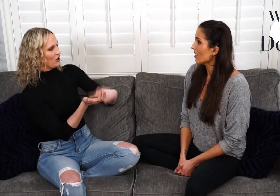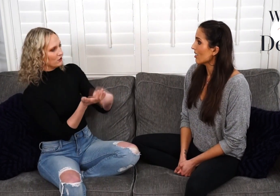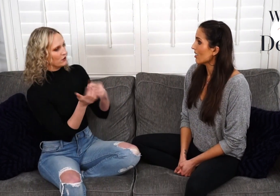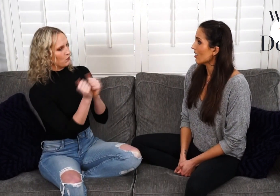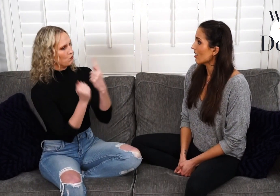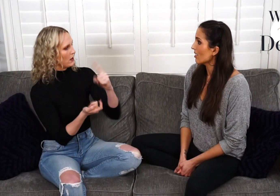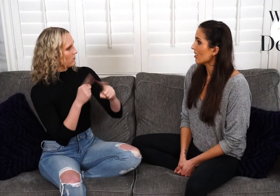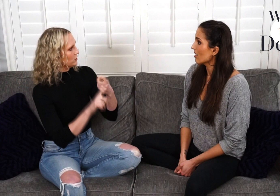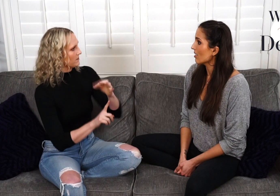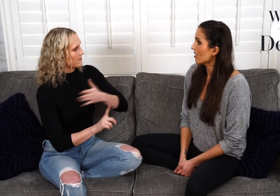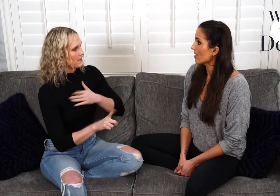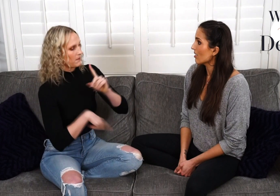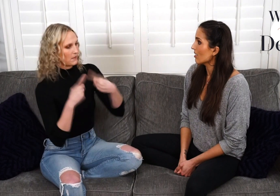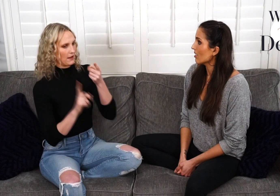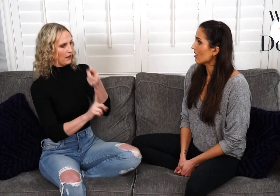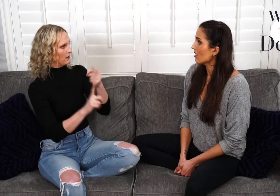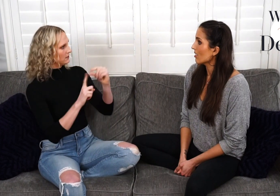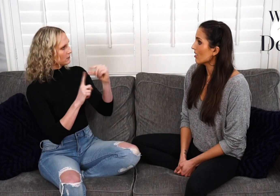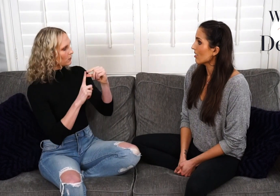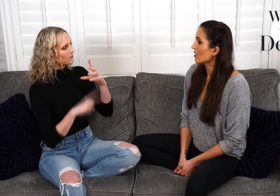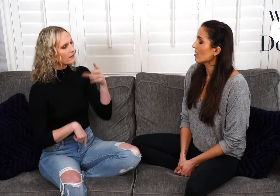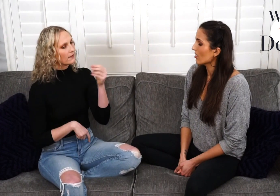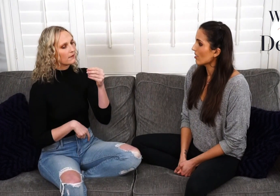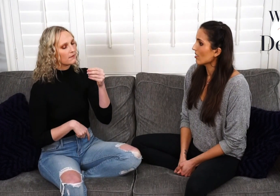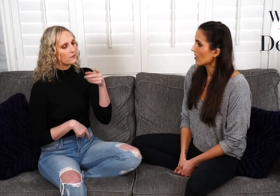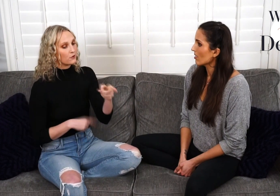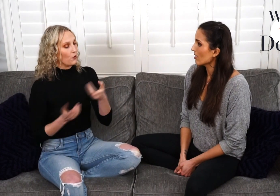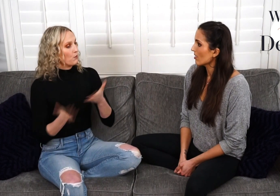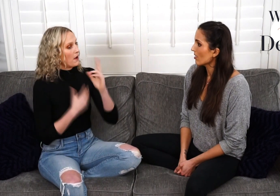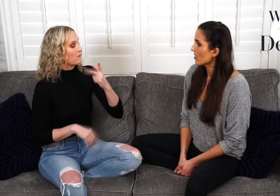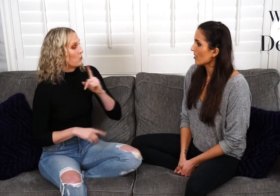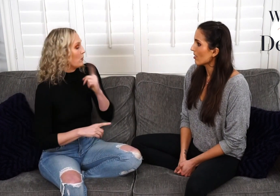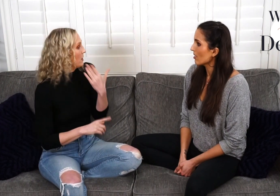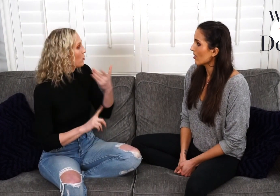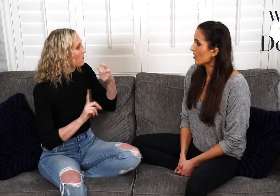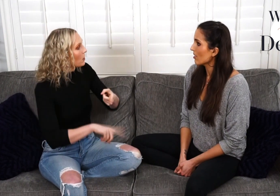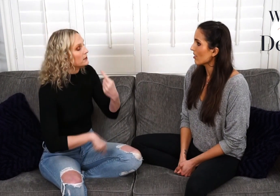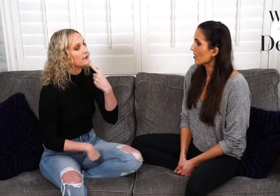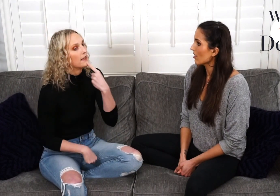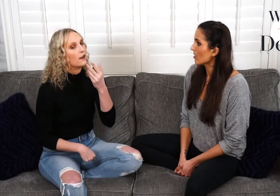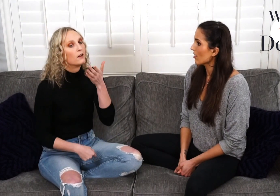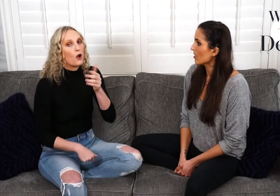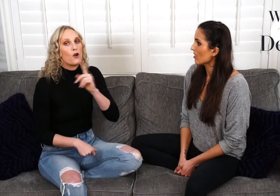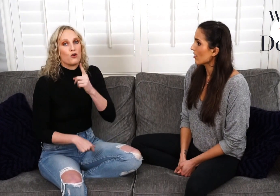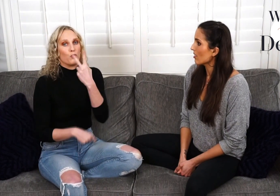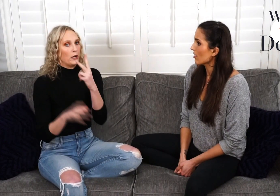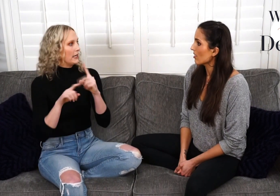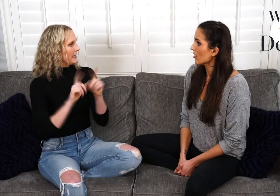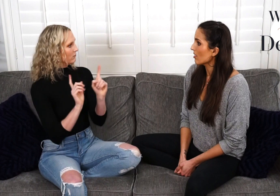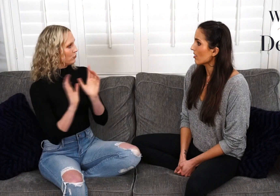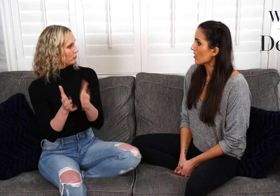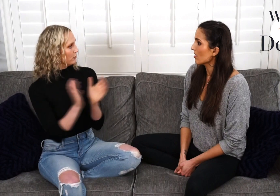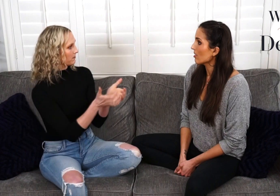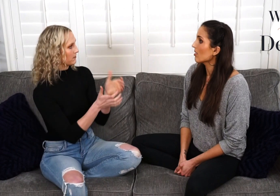interesting conversation with a friend of mine about that term and they brought up a really good point and they said there are two different